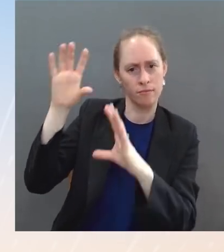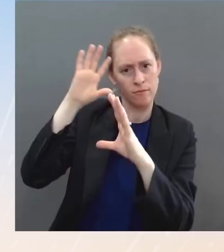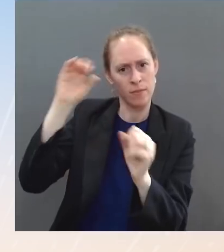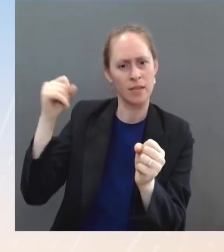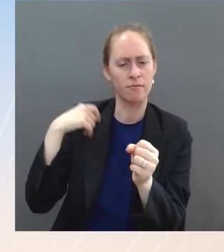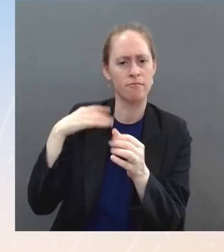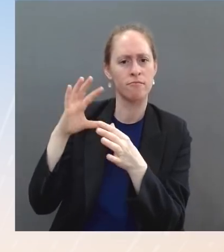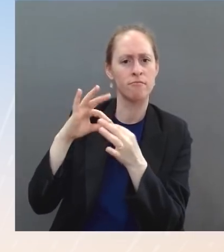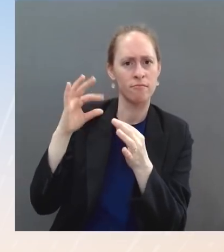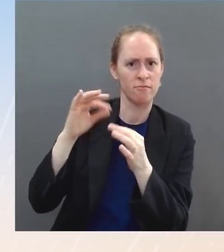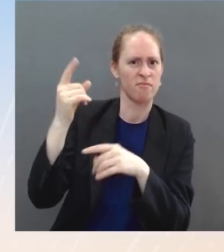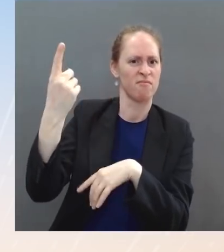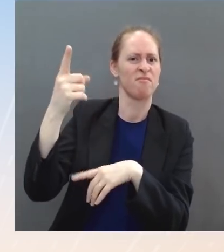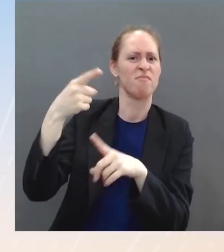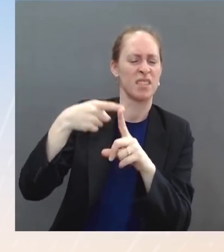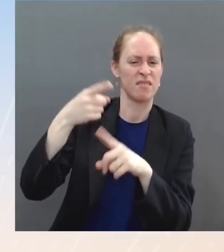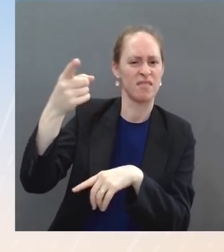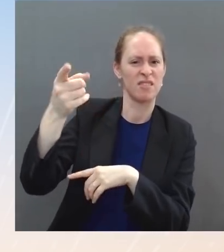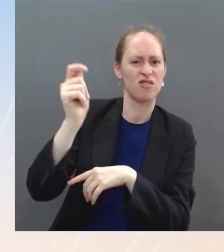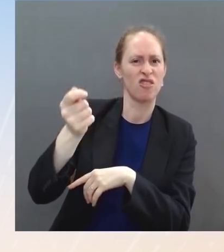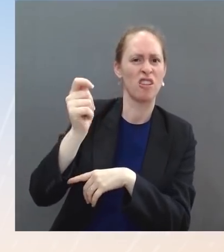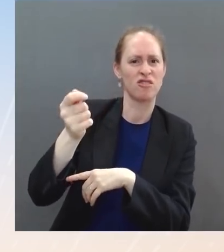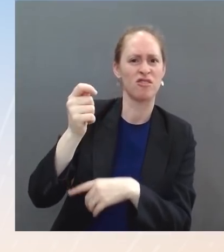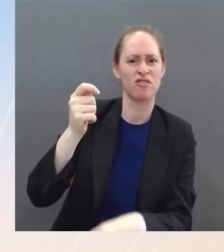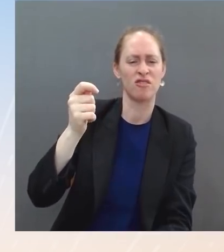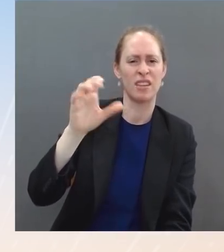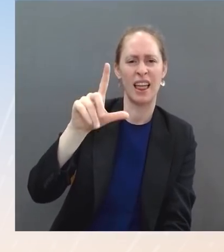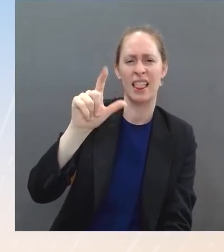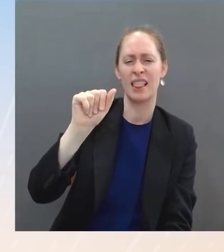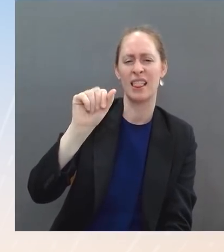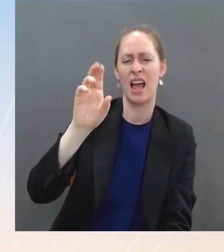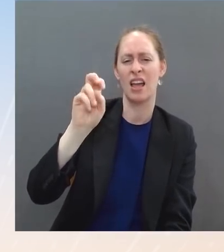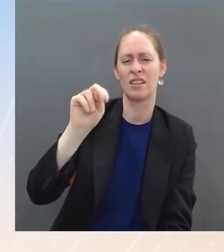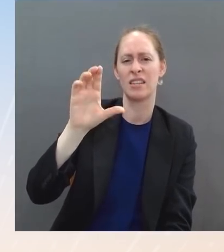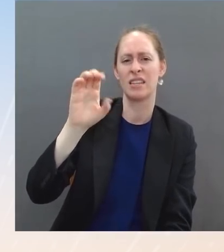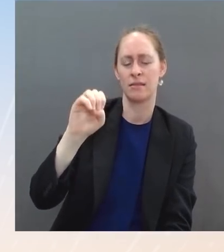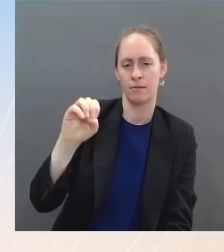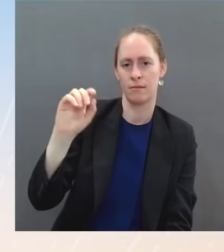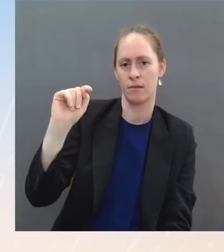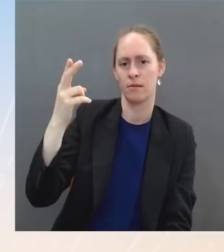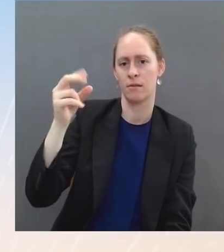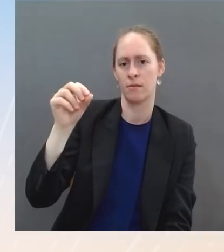or he said it was up to the Justice Department or the January 6th Committee on whether Justice Clarence Thomas